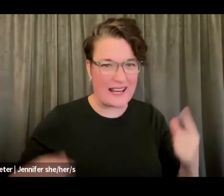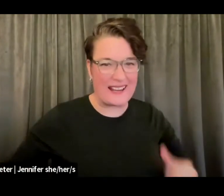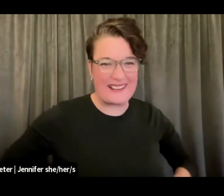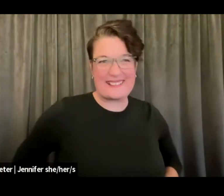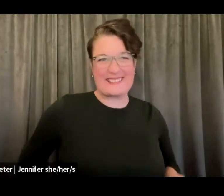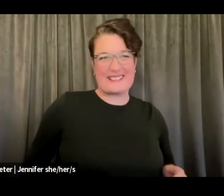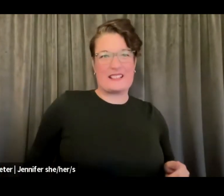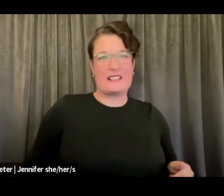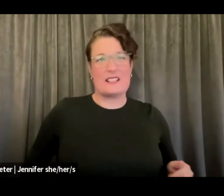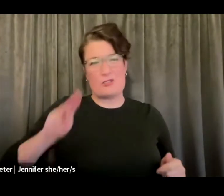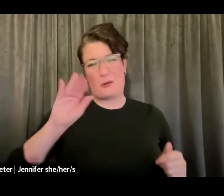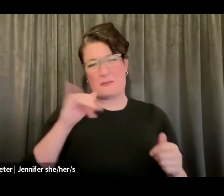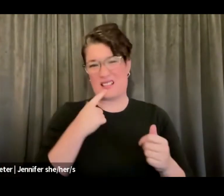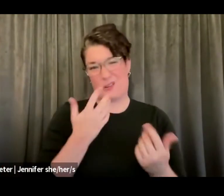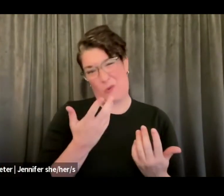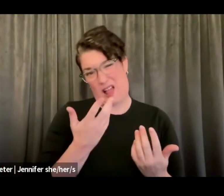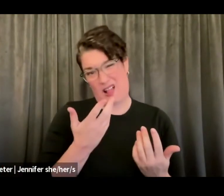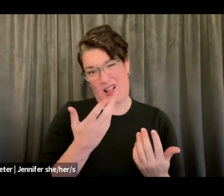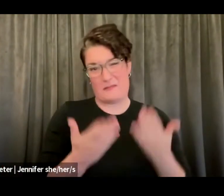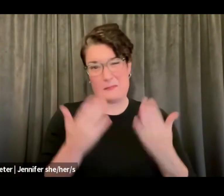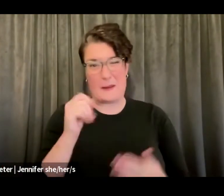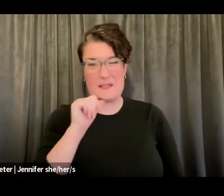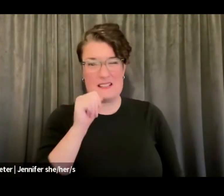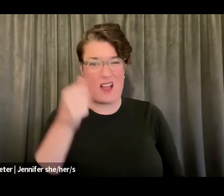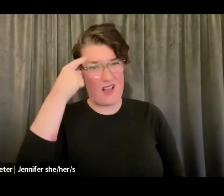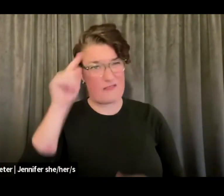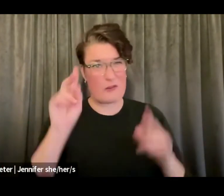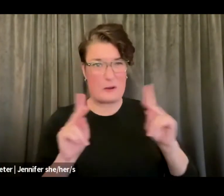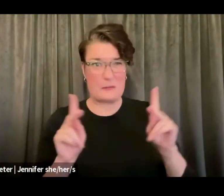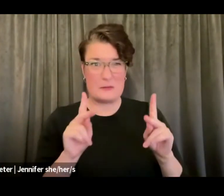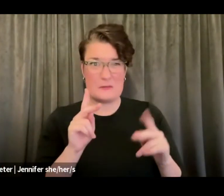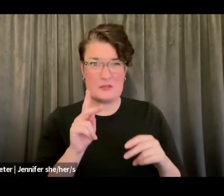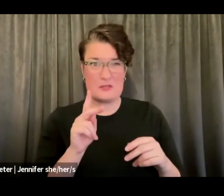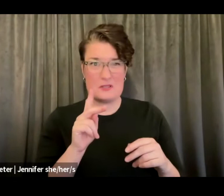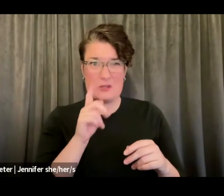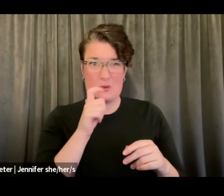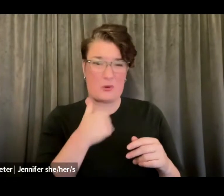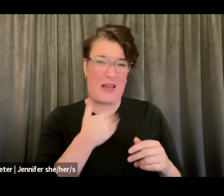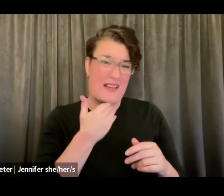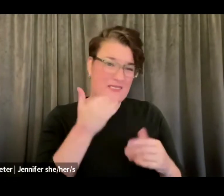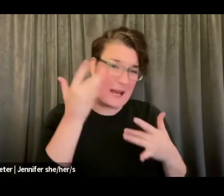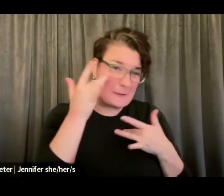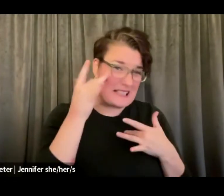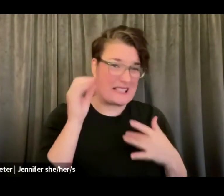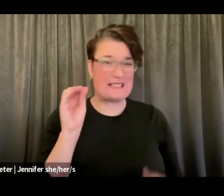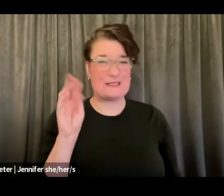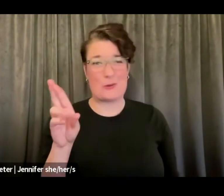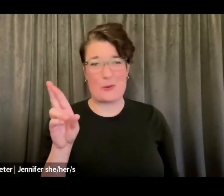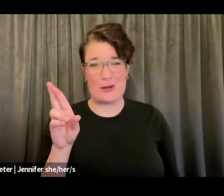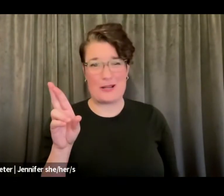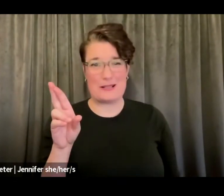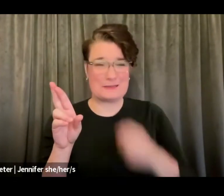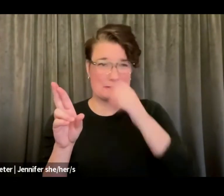Nomy: everybody except maybe You know people who are diabetic or you know